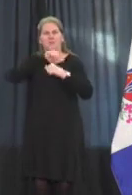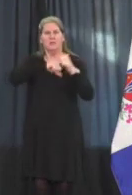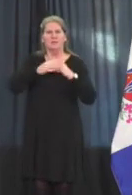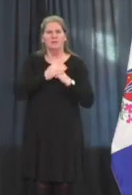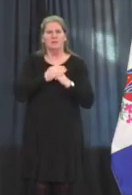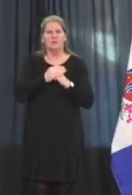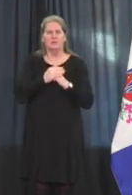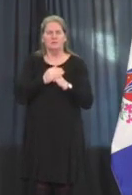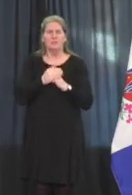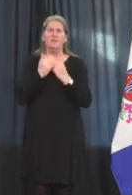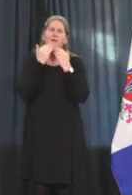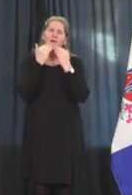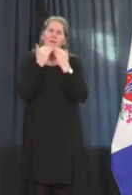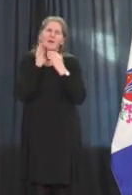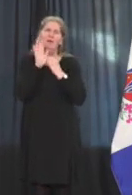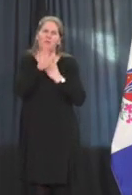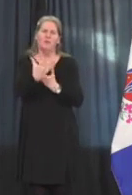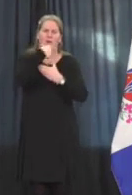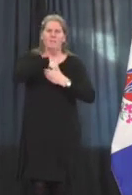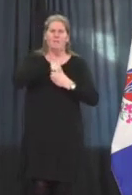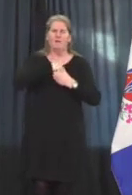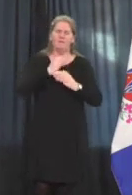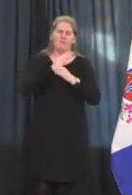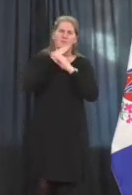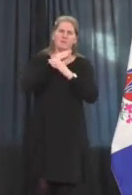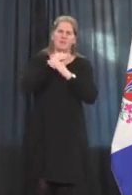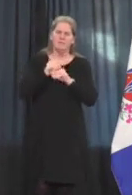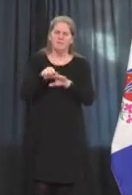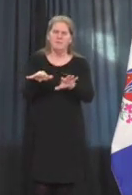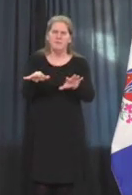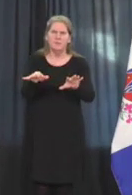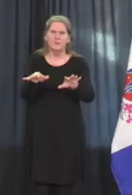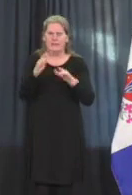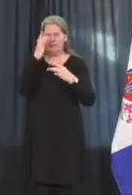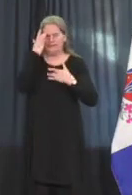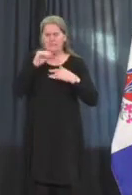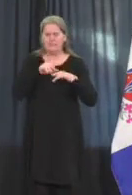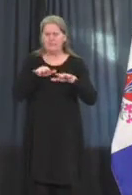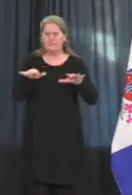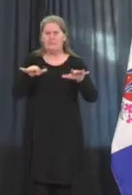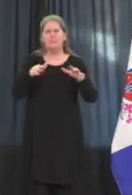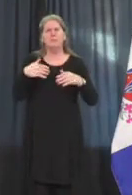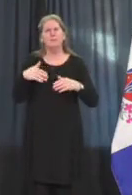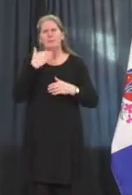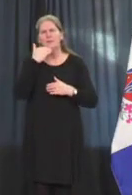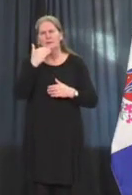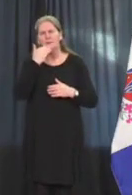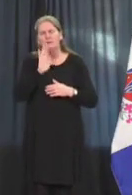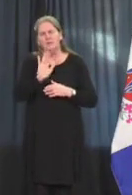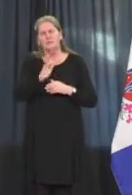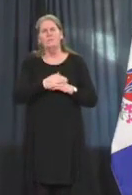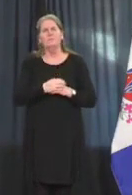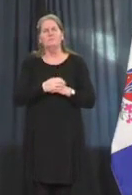THANK YOU FOR DOING YOUR PART TO PREVENT THE SPREAD OF DISEASE IN OUR TERRITORY. WE'LL GET THROUGH THIS TOGETHER.